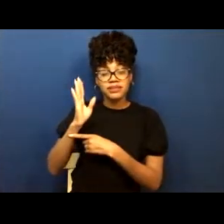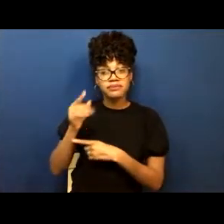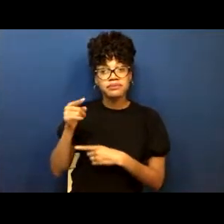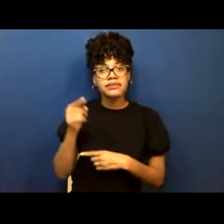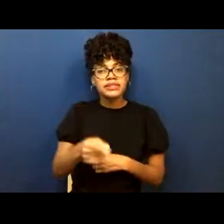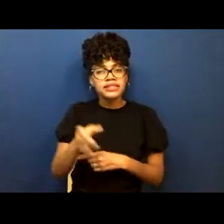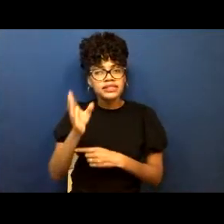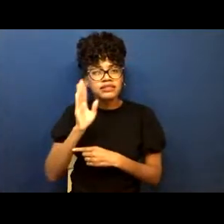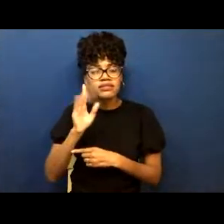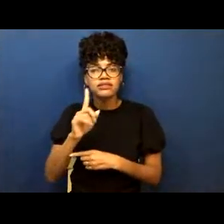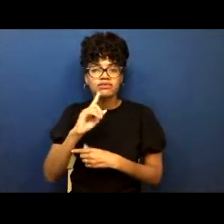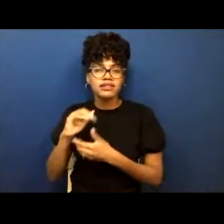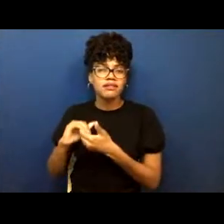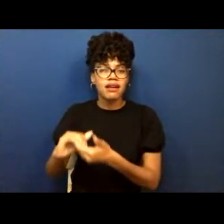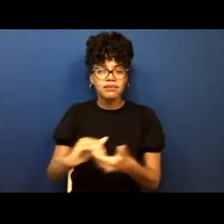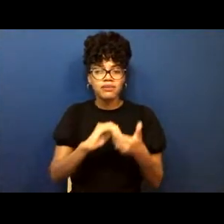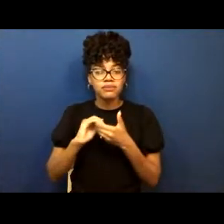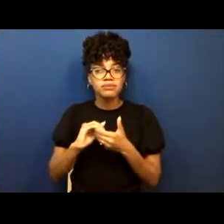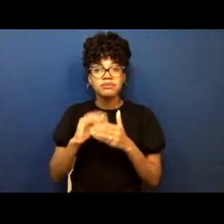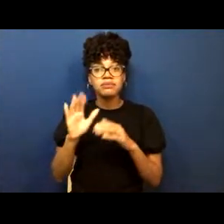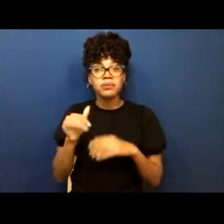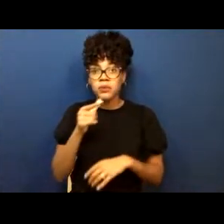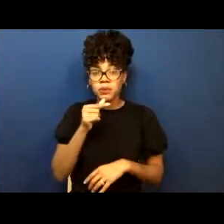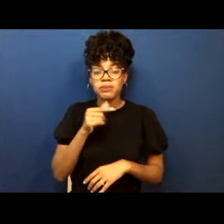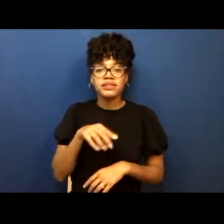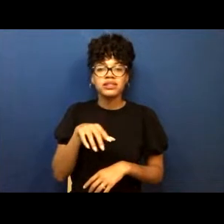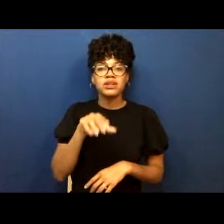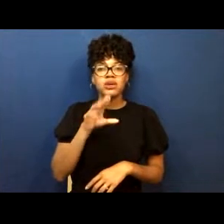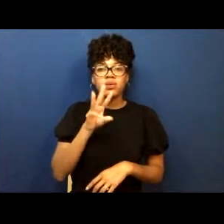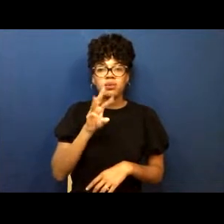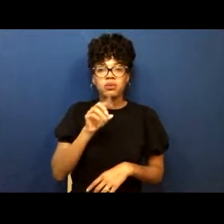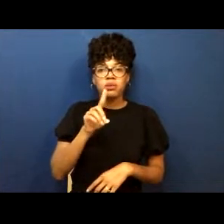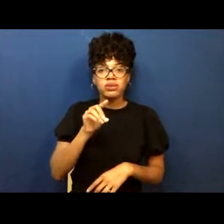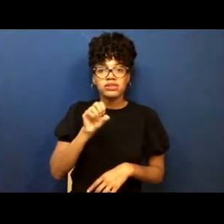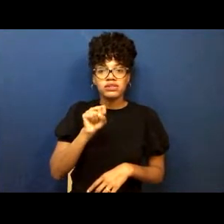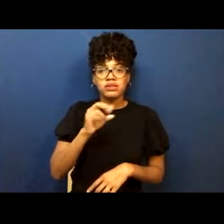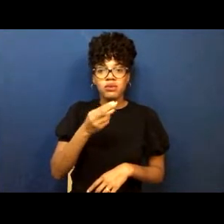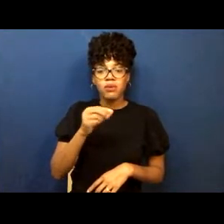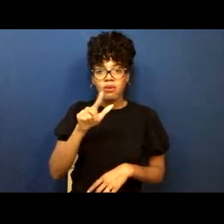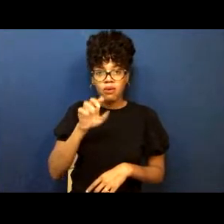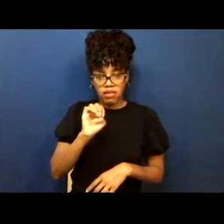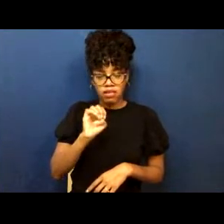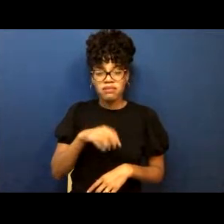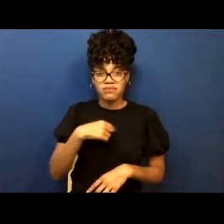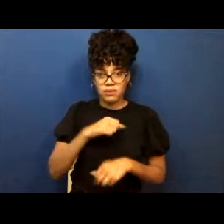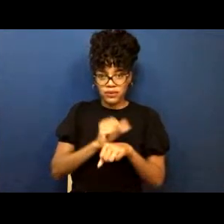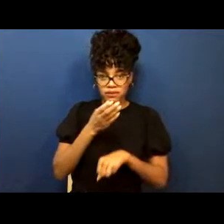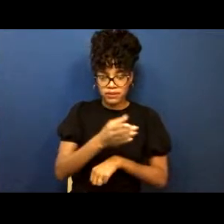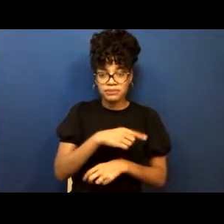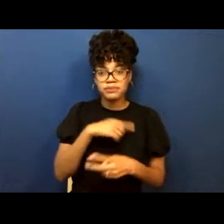by Woods Hole Sea Grant at the Woods Hole Oceanographic Institution where I work. NOAA's Regional Collaboration Network,